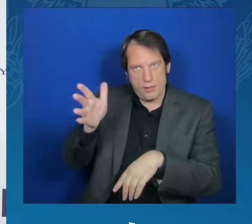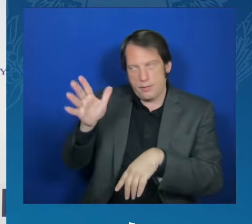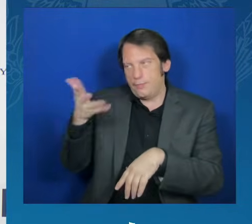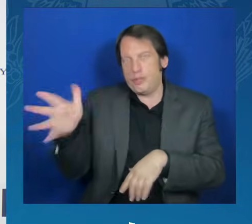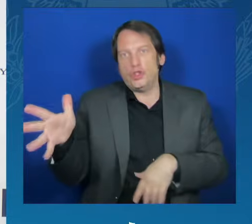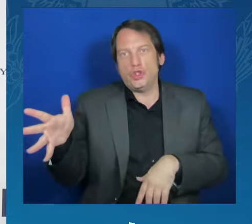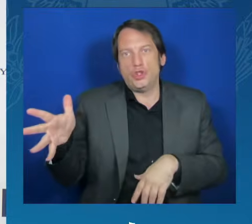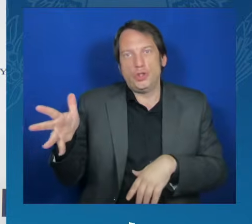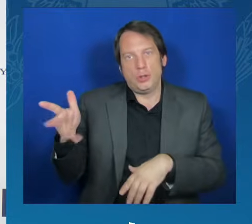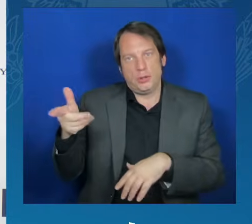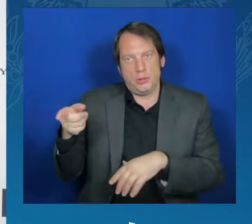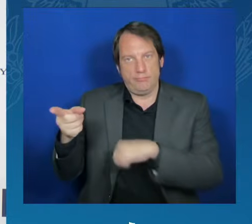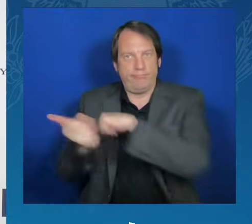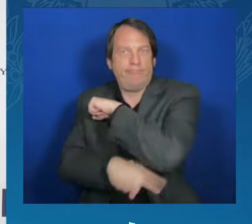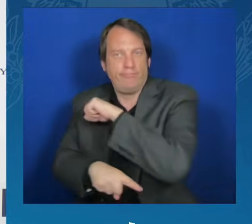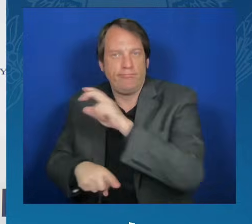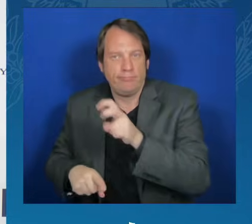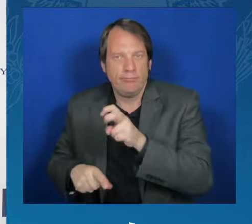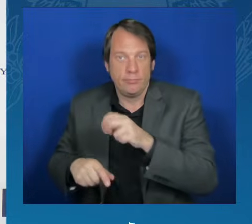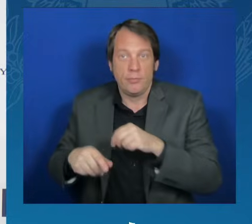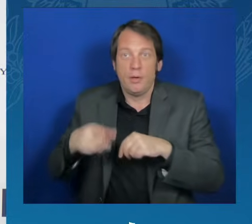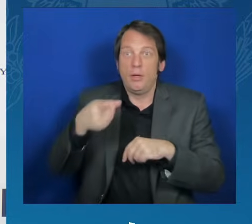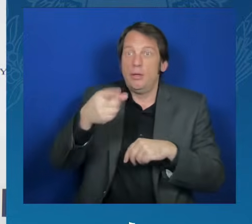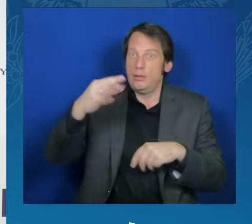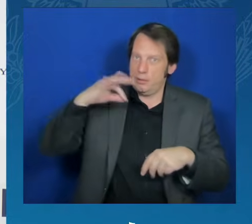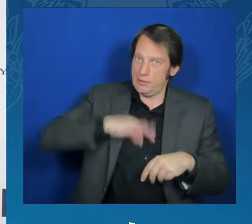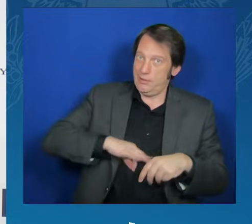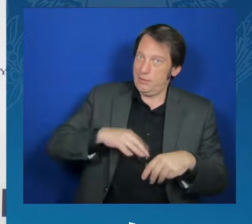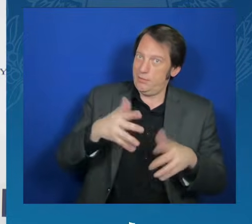NATO members have maintained this solemn pact,